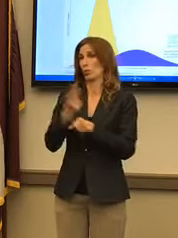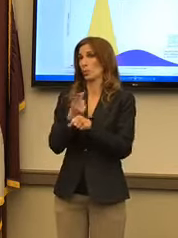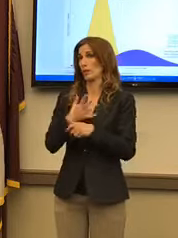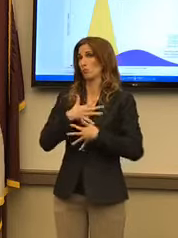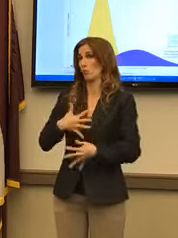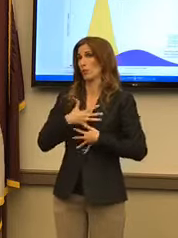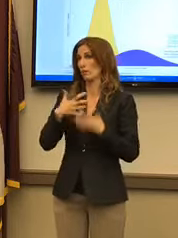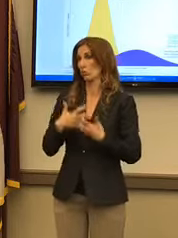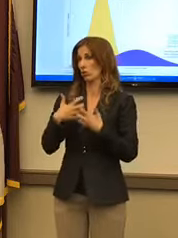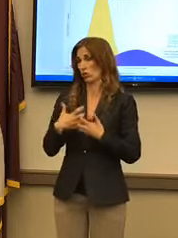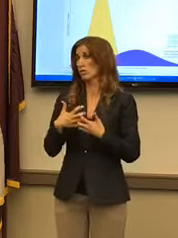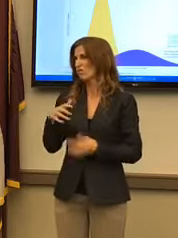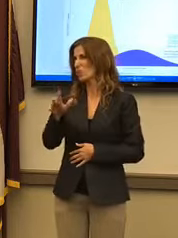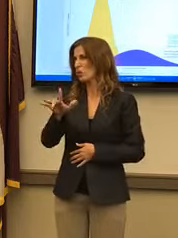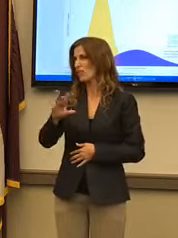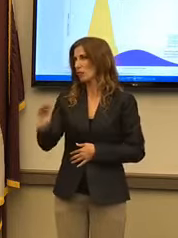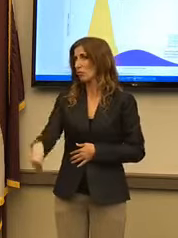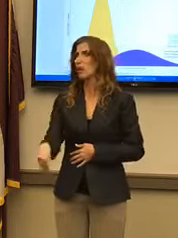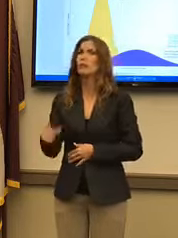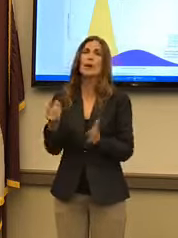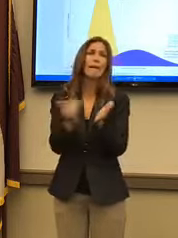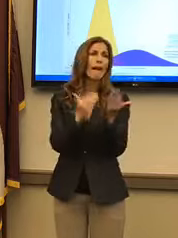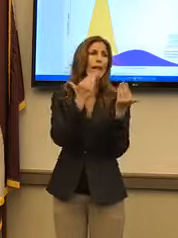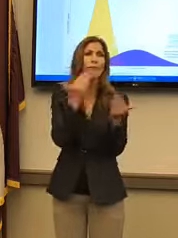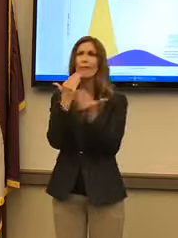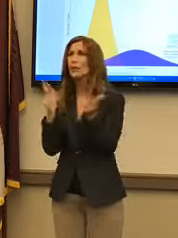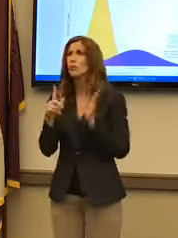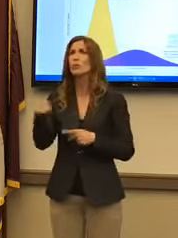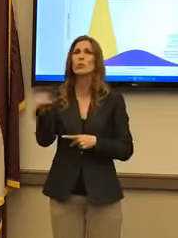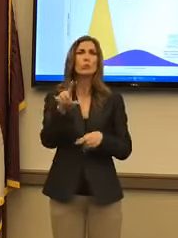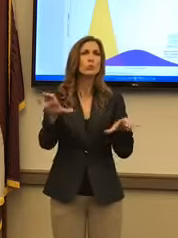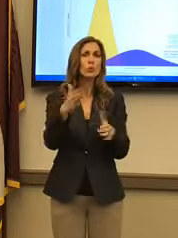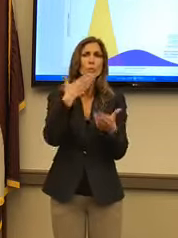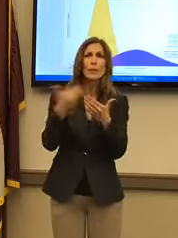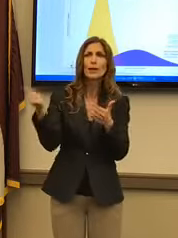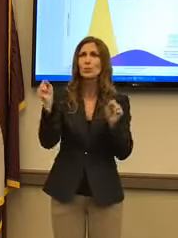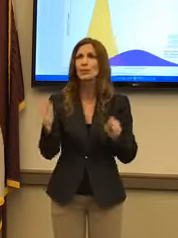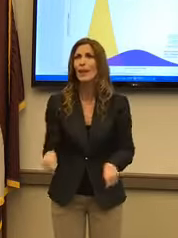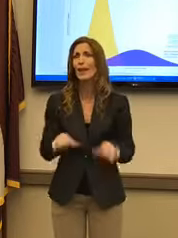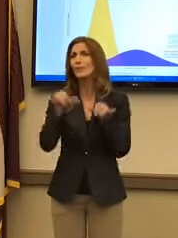so again thanks to everyone who is doing their best to stay home and only make